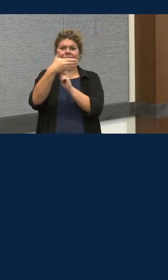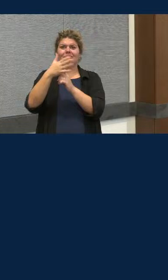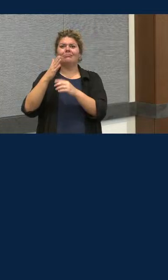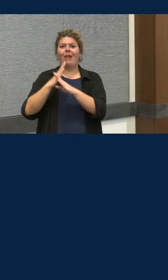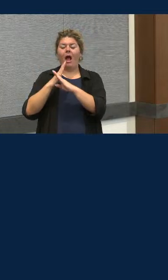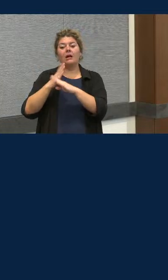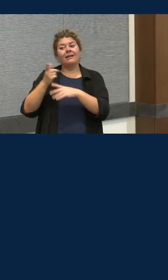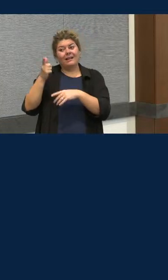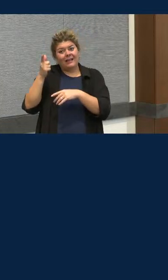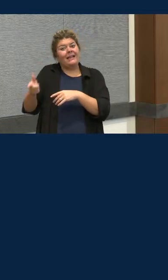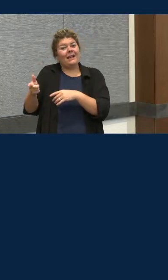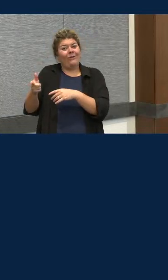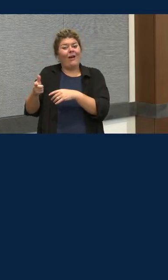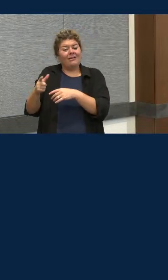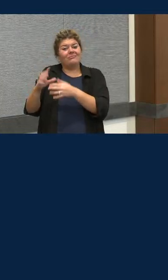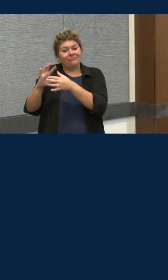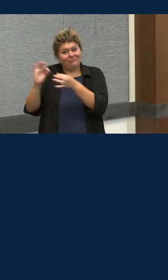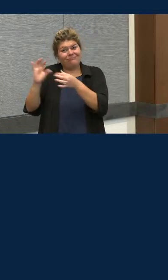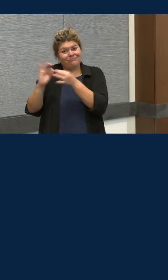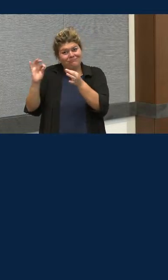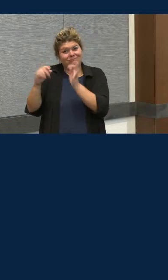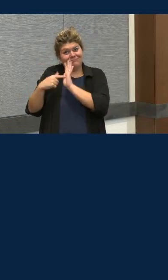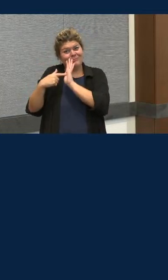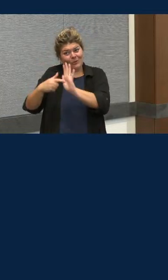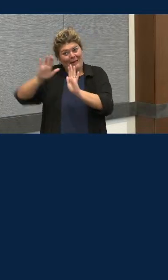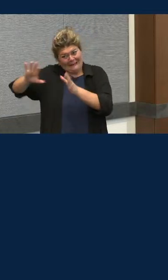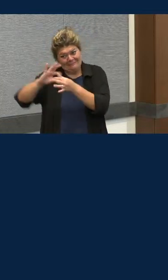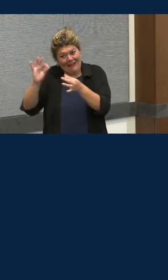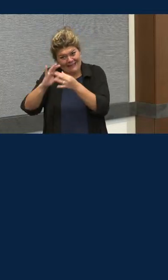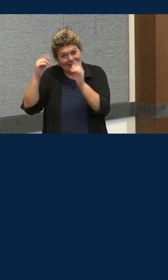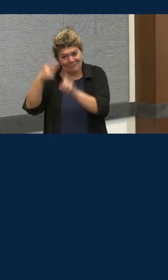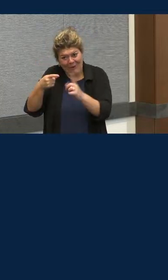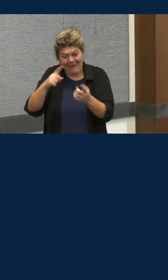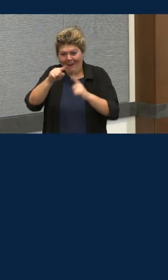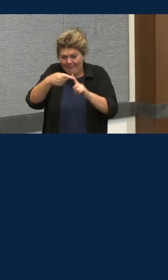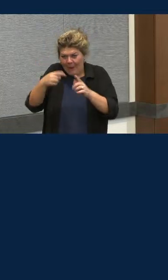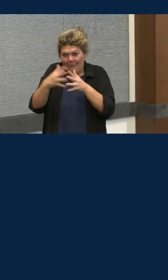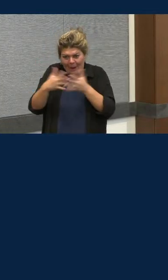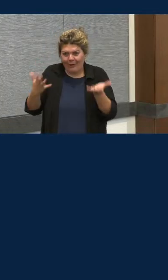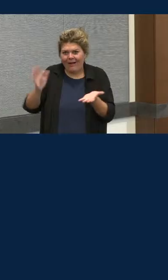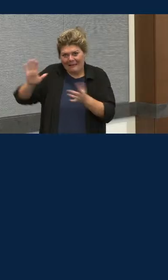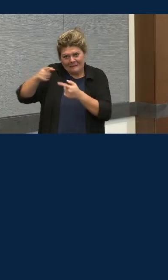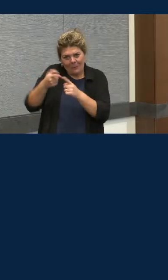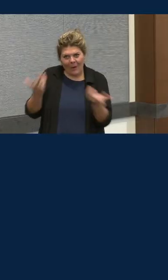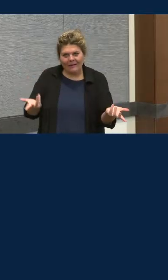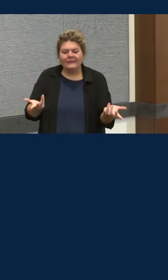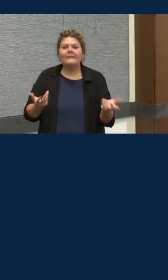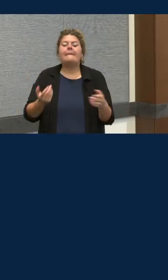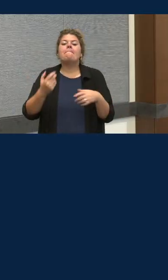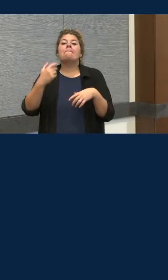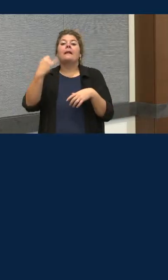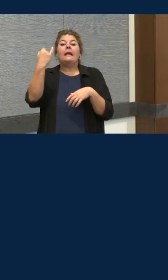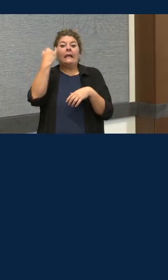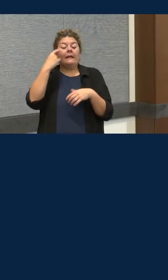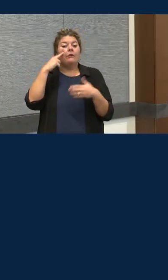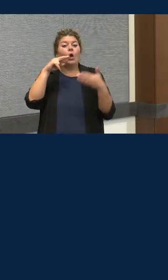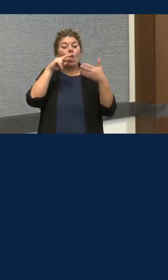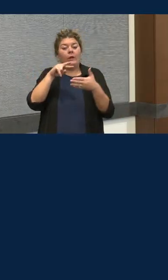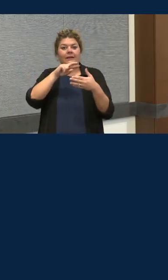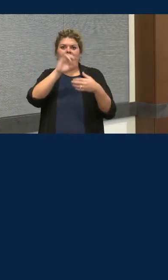making comments, critical comments about America. Which I